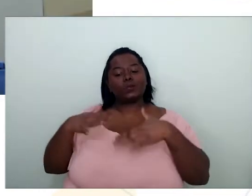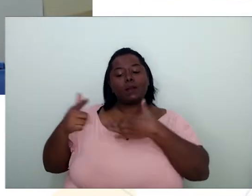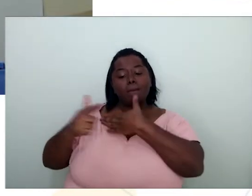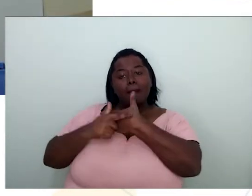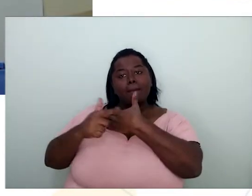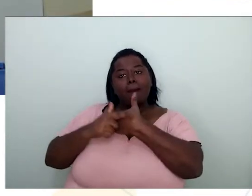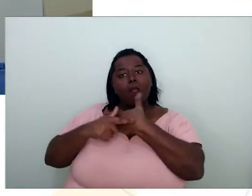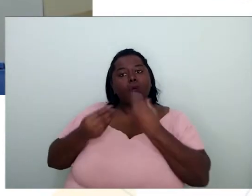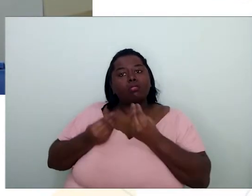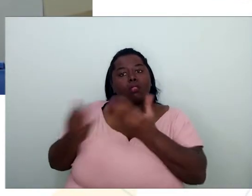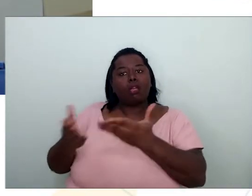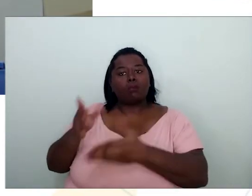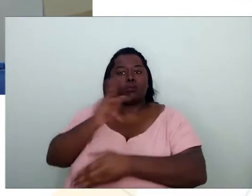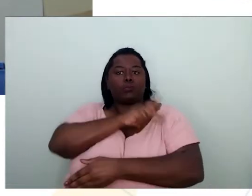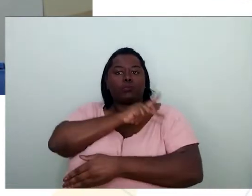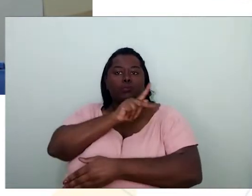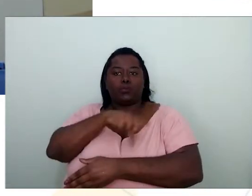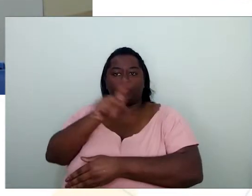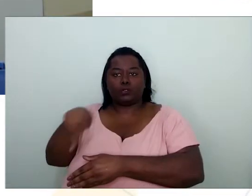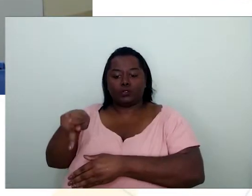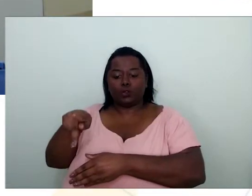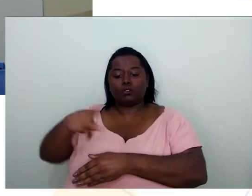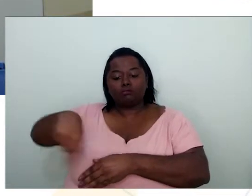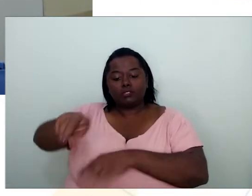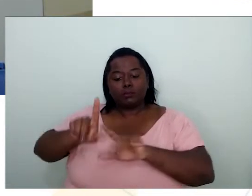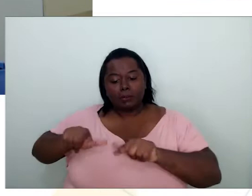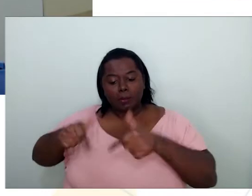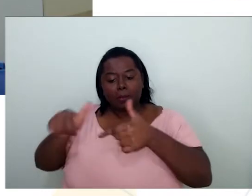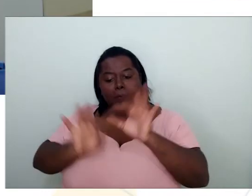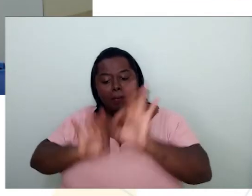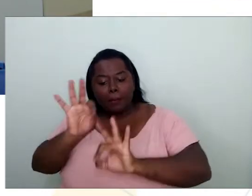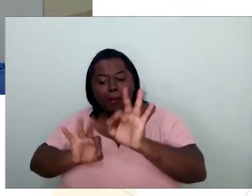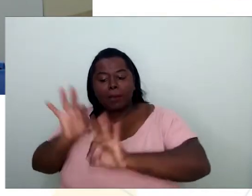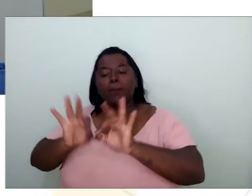go and find open educational resources it's a good thing to do but without